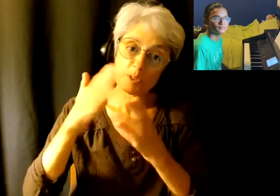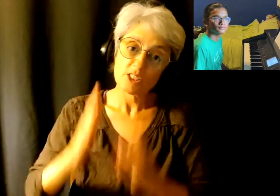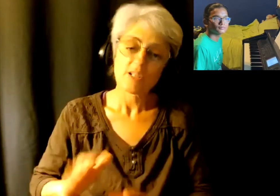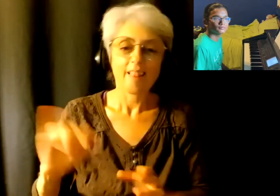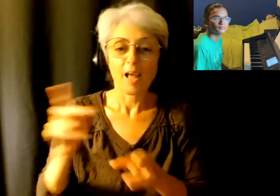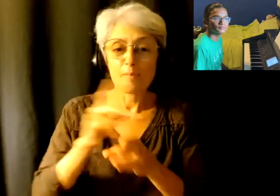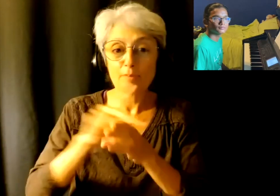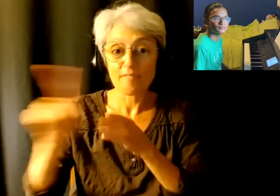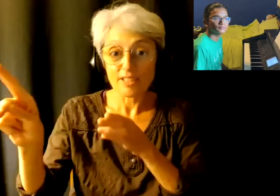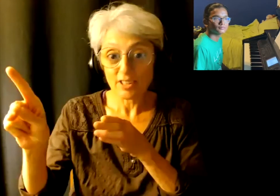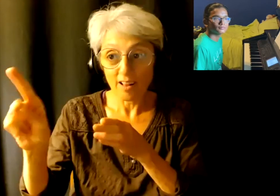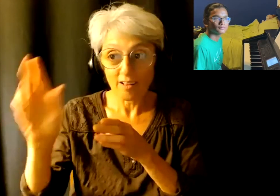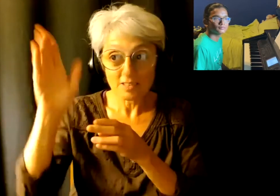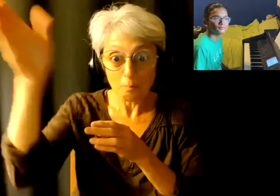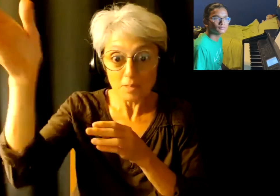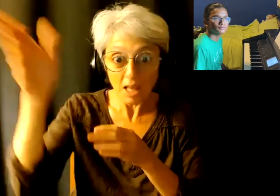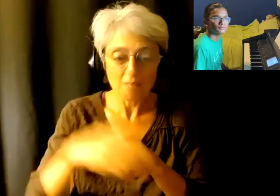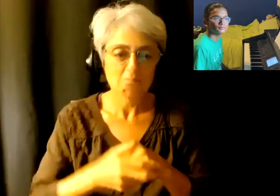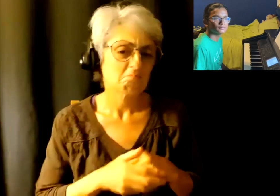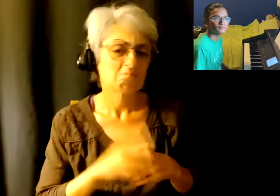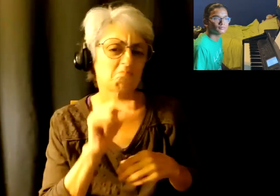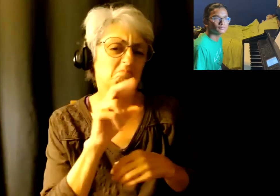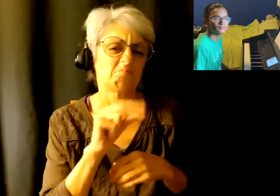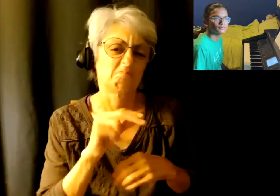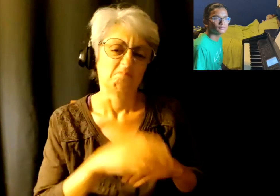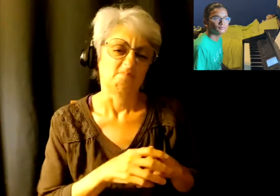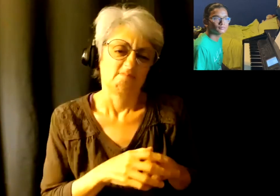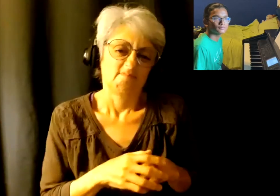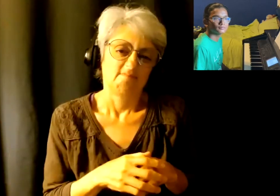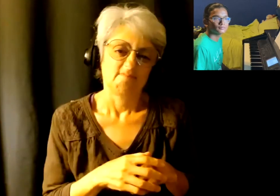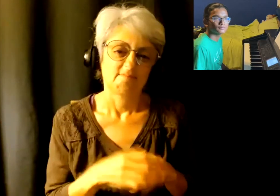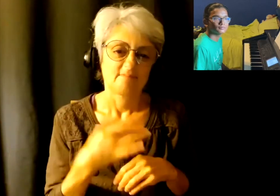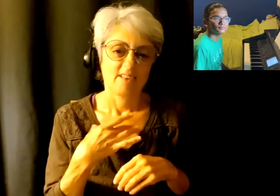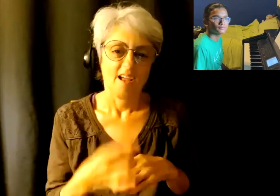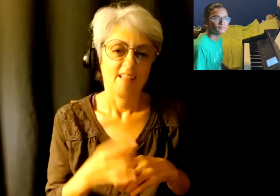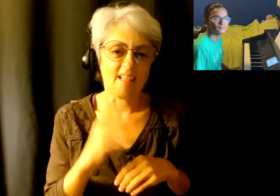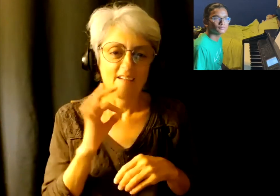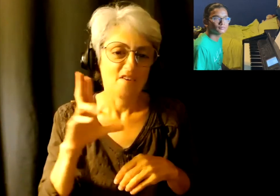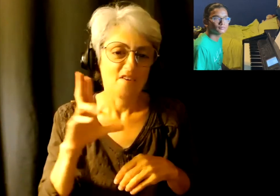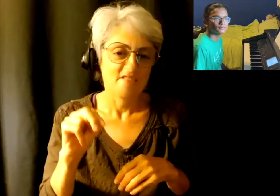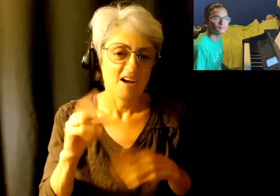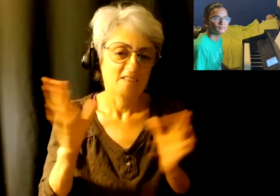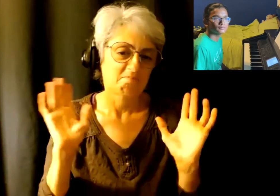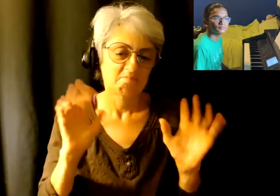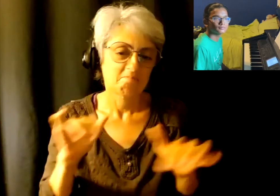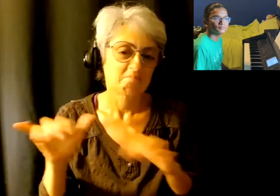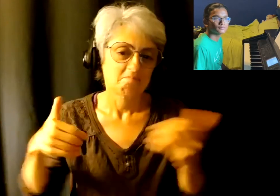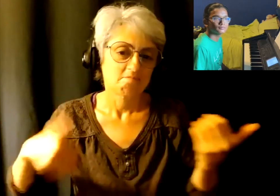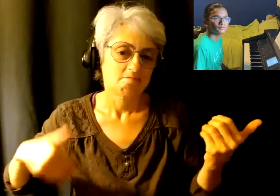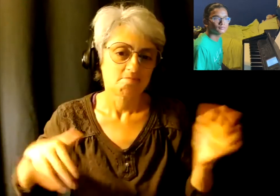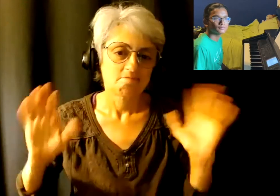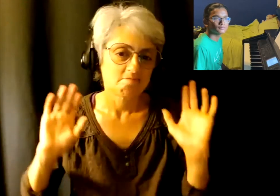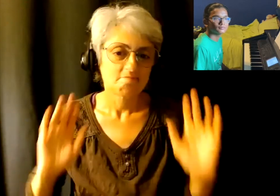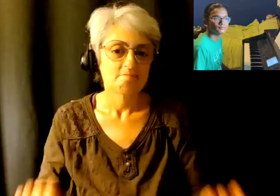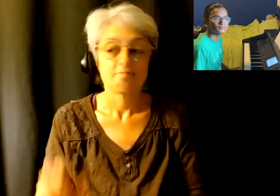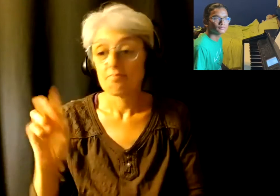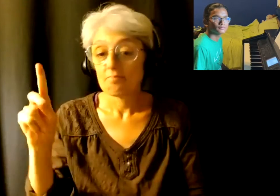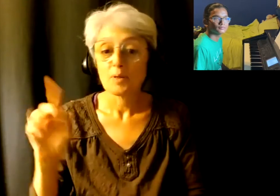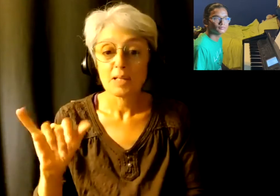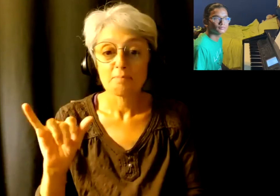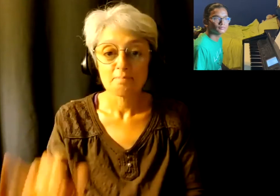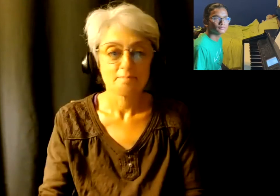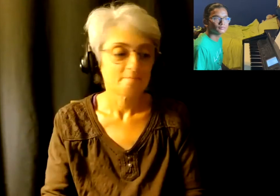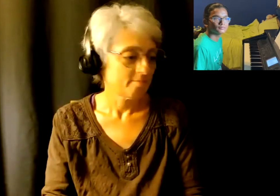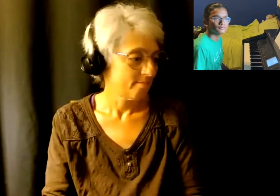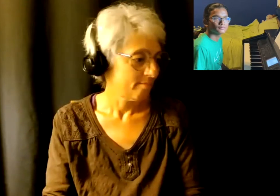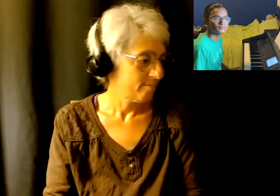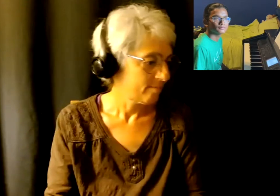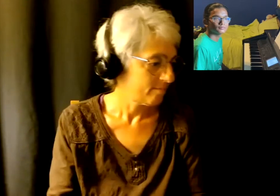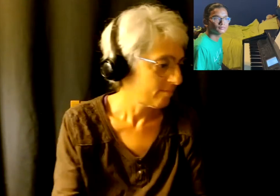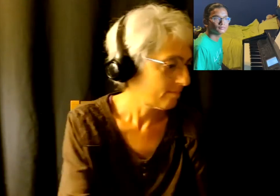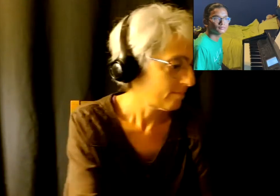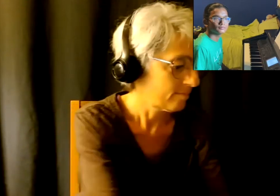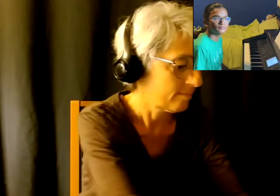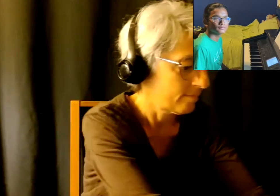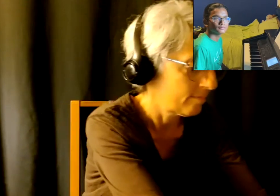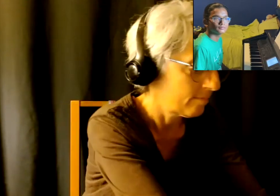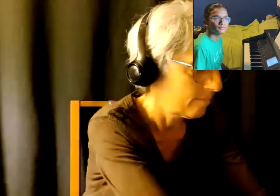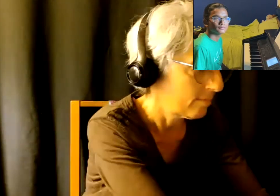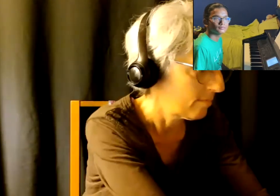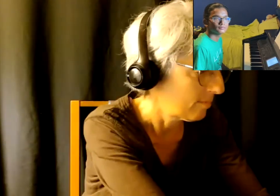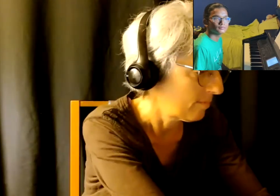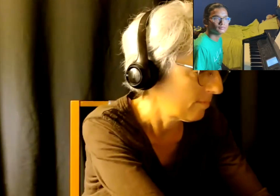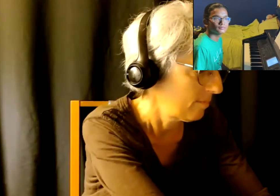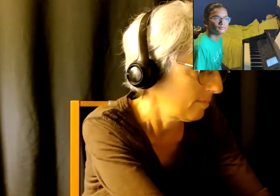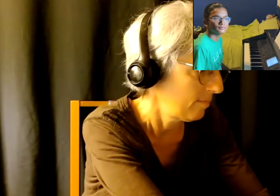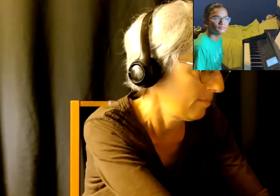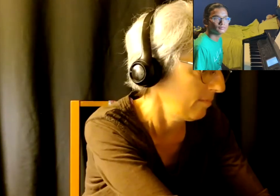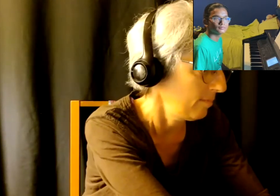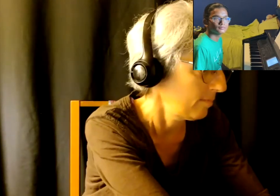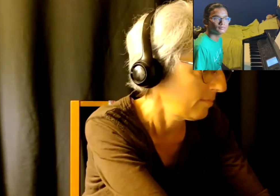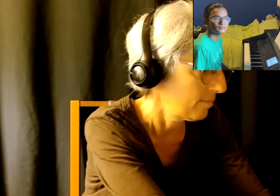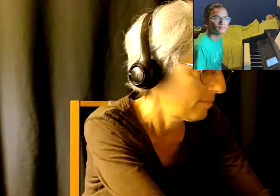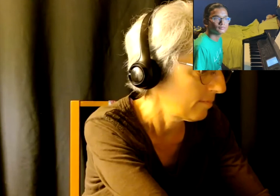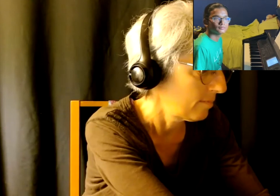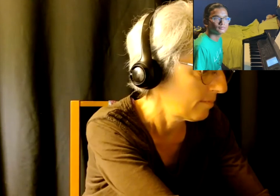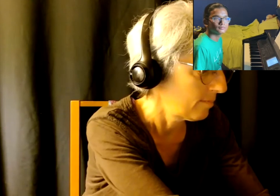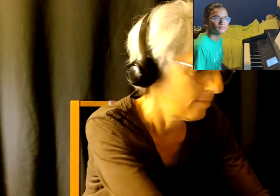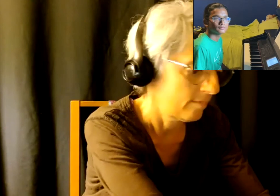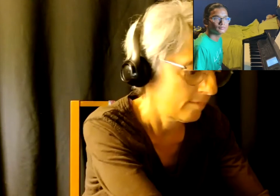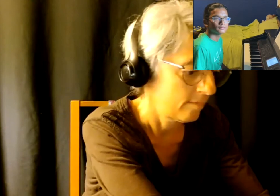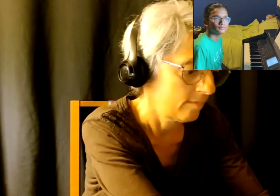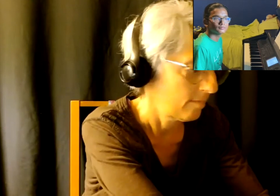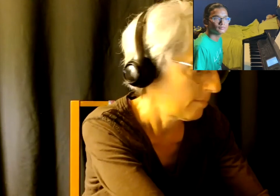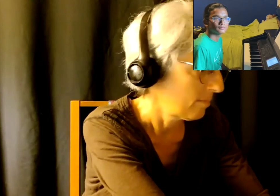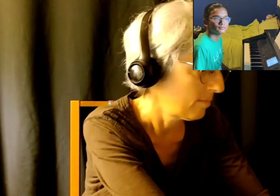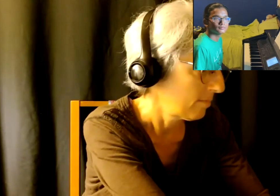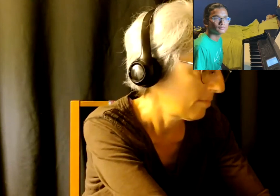Sid: No I just um like to mostly do it for fun.